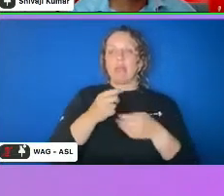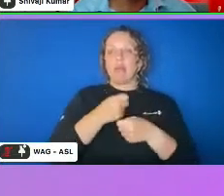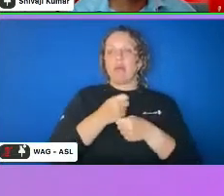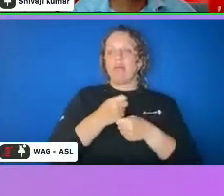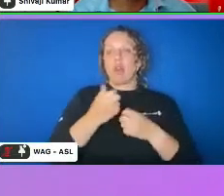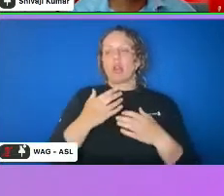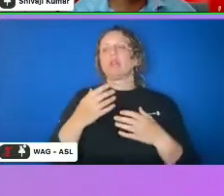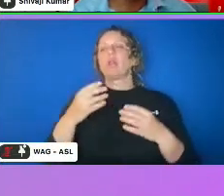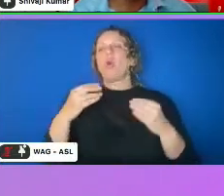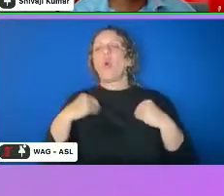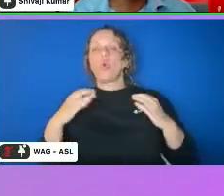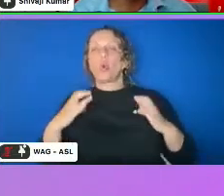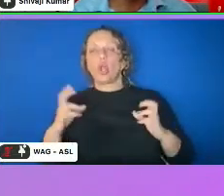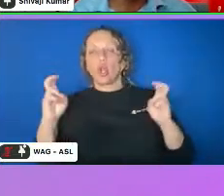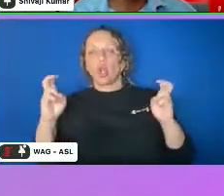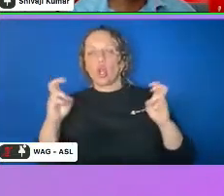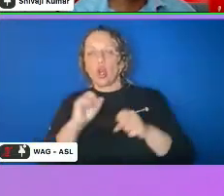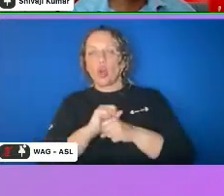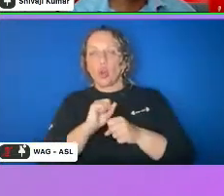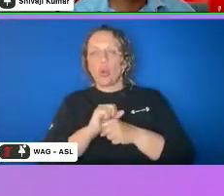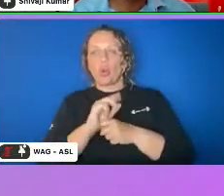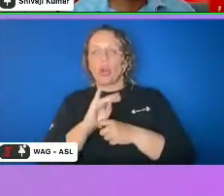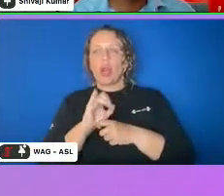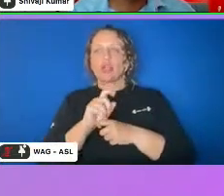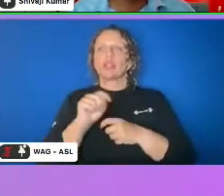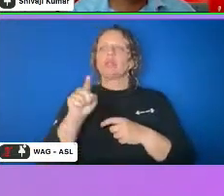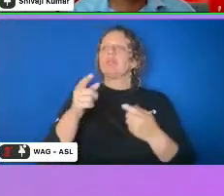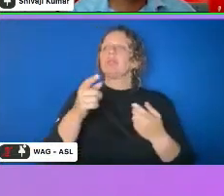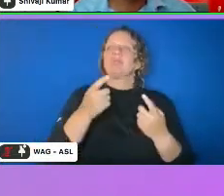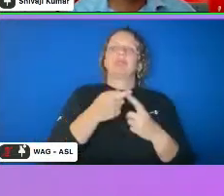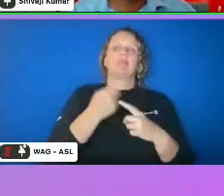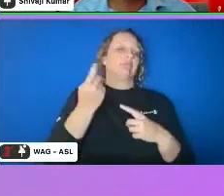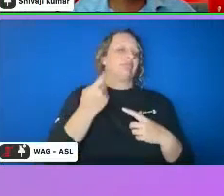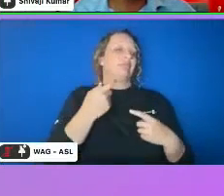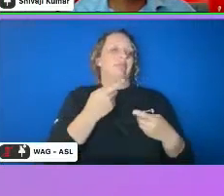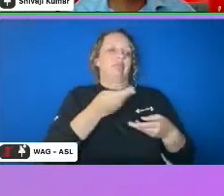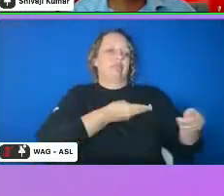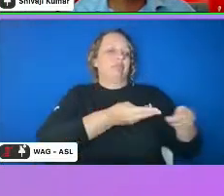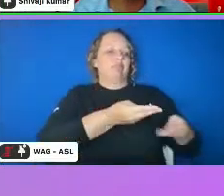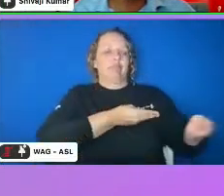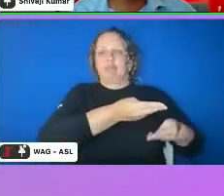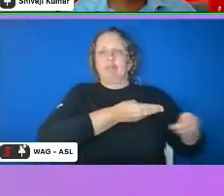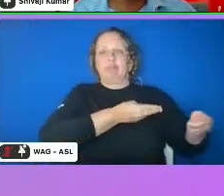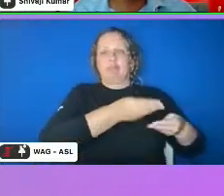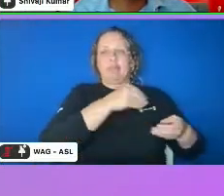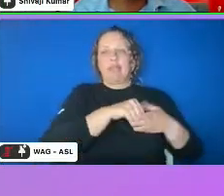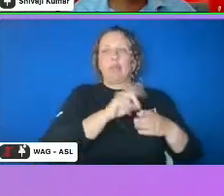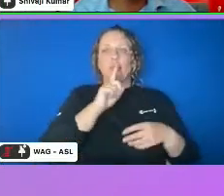is to work in an agile environment, right? So we are going back and forth in real time.